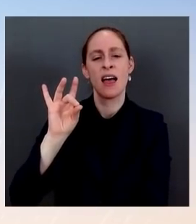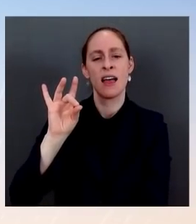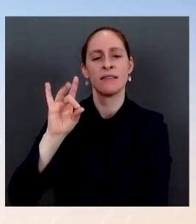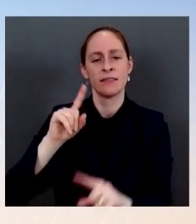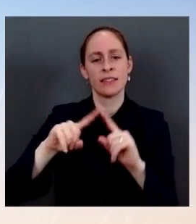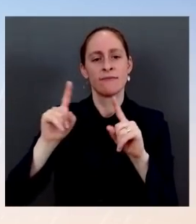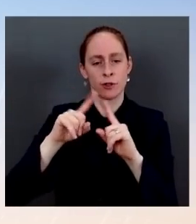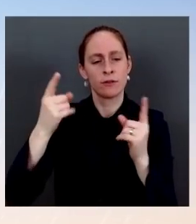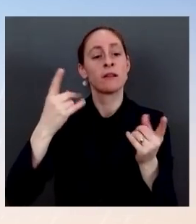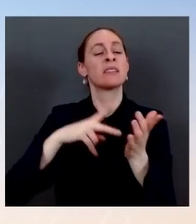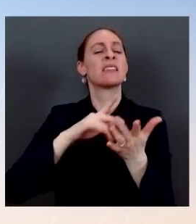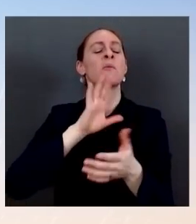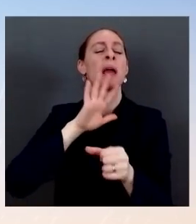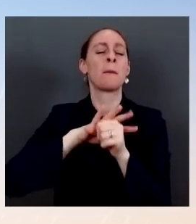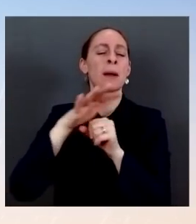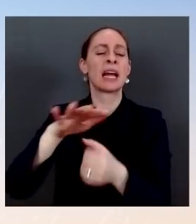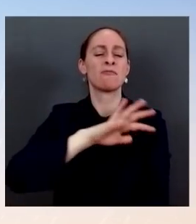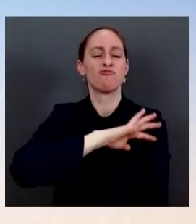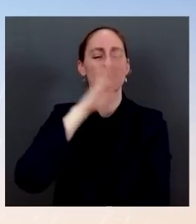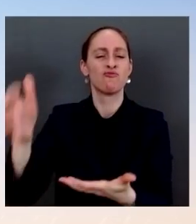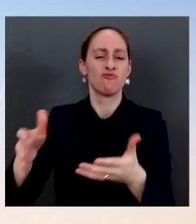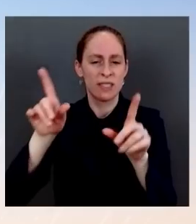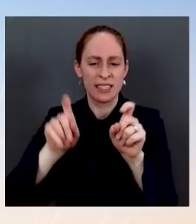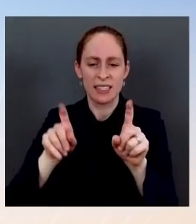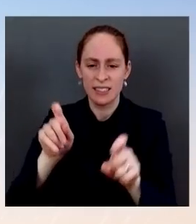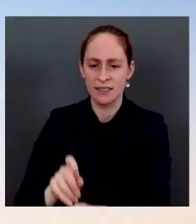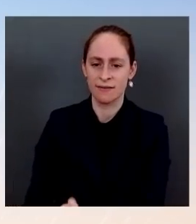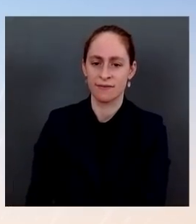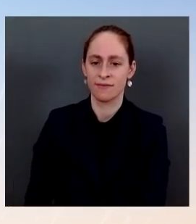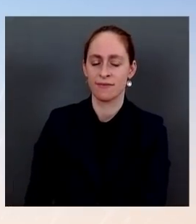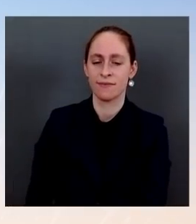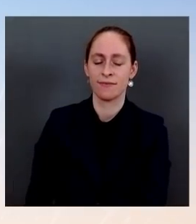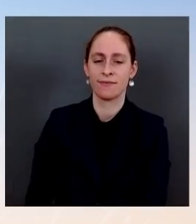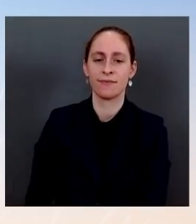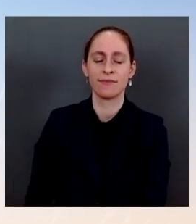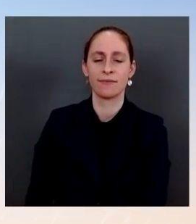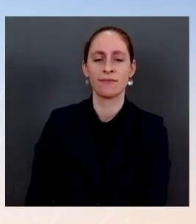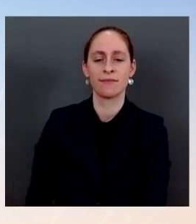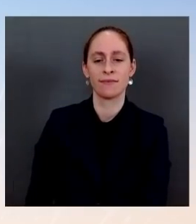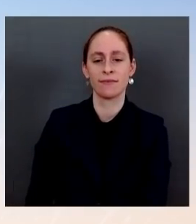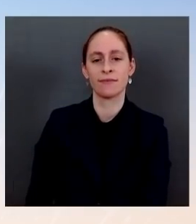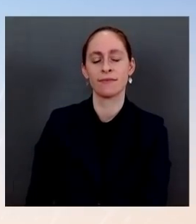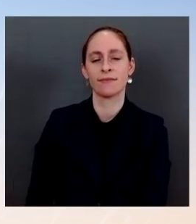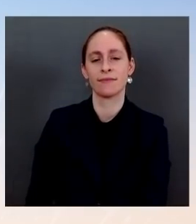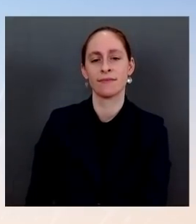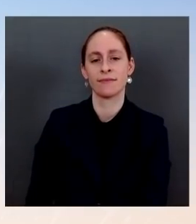has fallen short in some regards. He said "nothing has been good enough…You could argue we should have known a year ago, six months ago, two months ago."